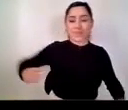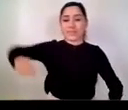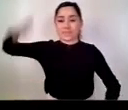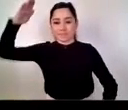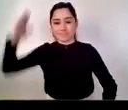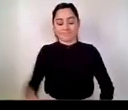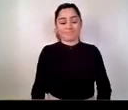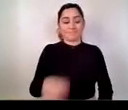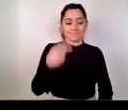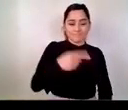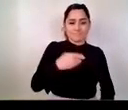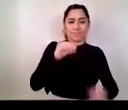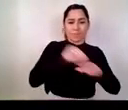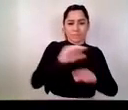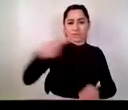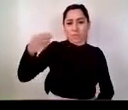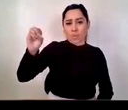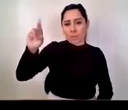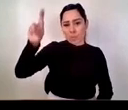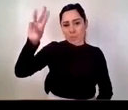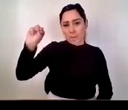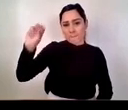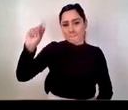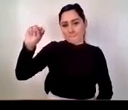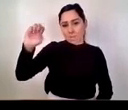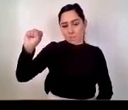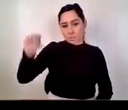Poor sleep affects hormones that regulate appetite,